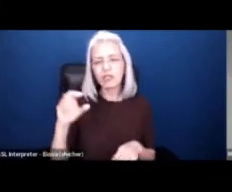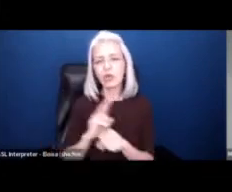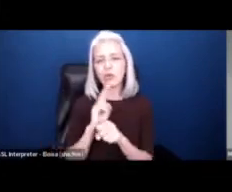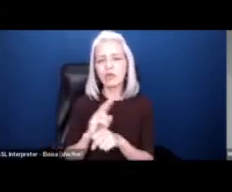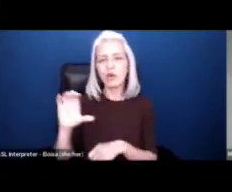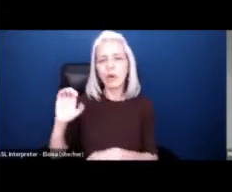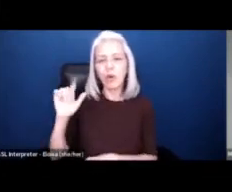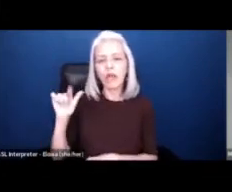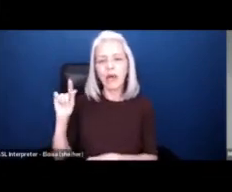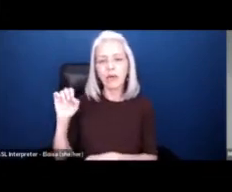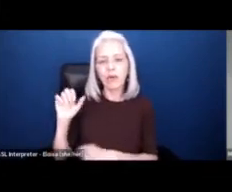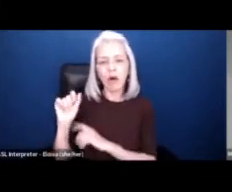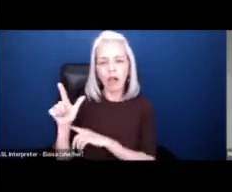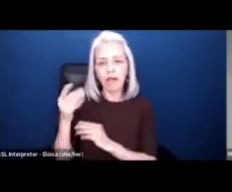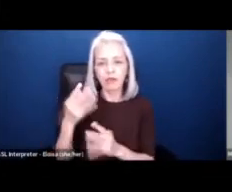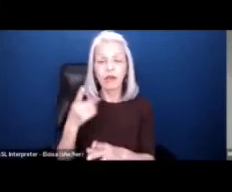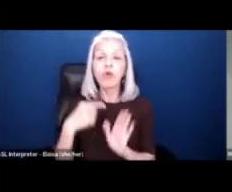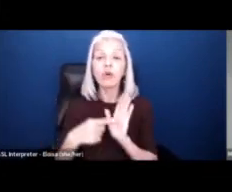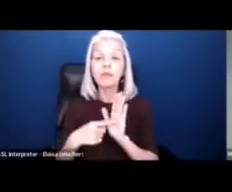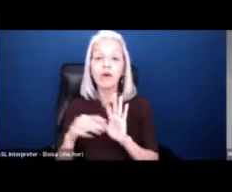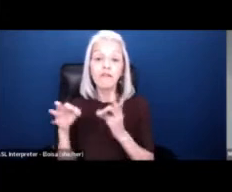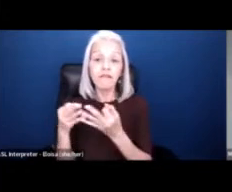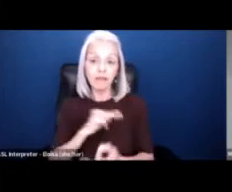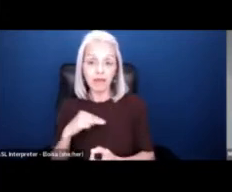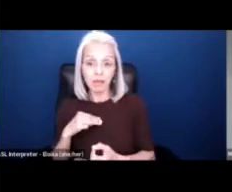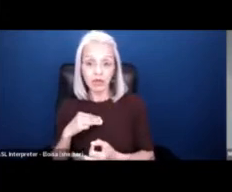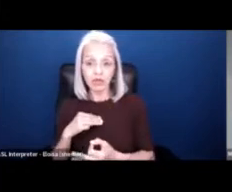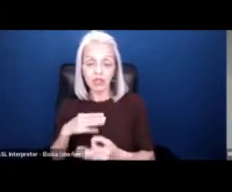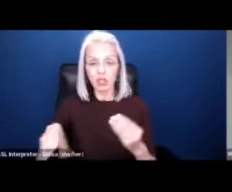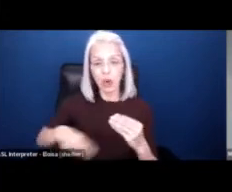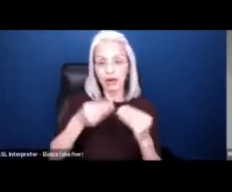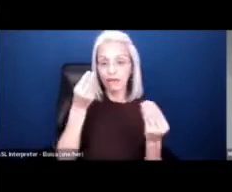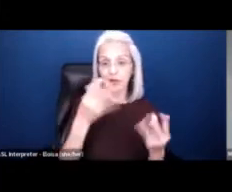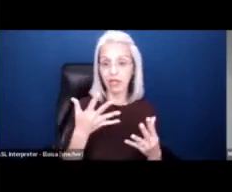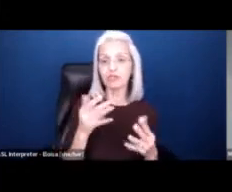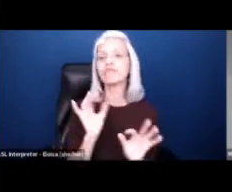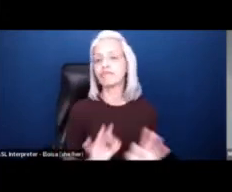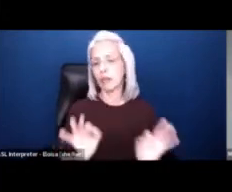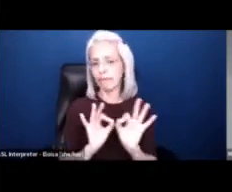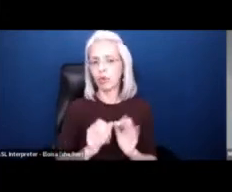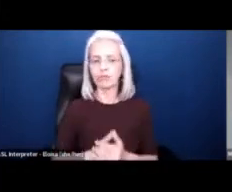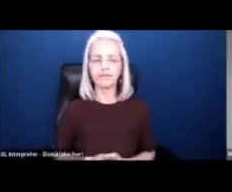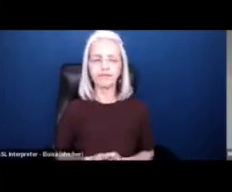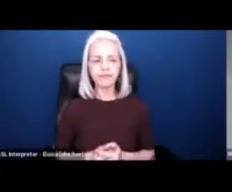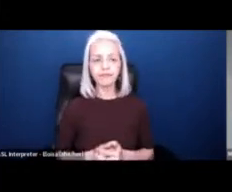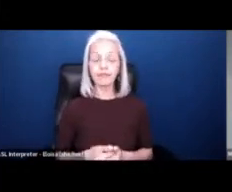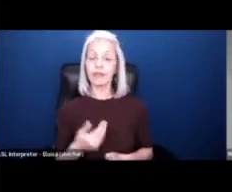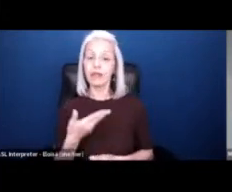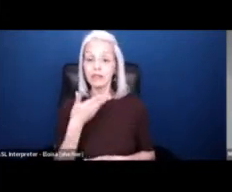family members to fill in some of the gaps can be really important. Ideally, providers would also select measures that